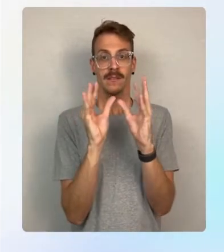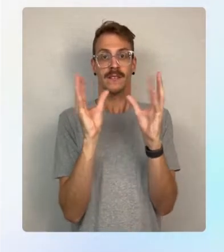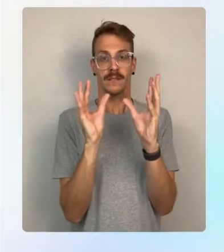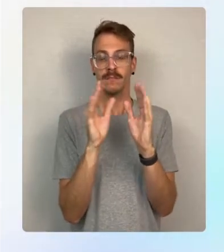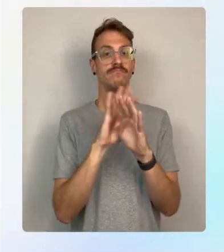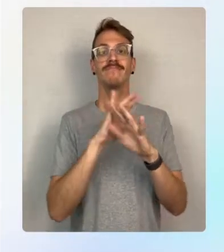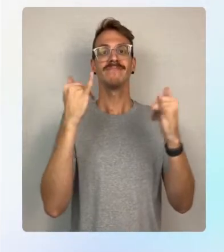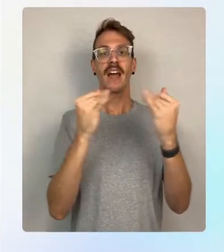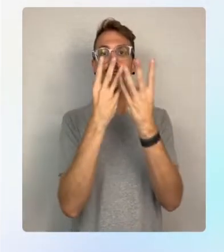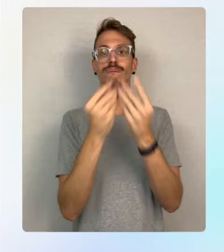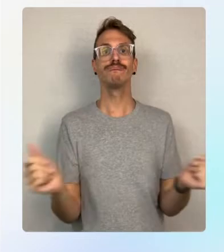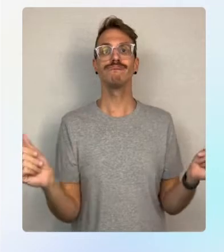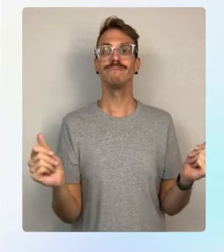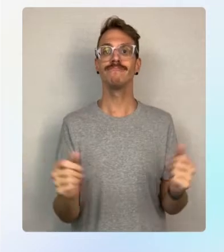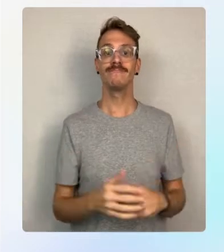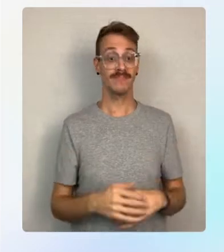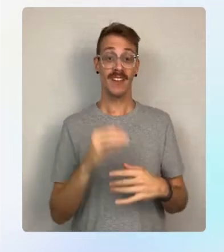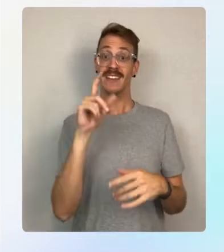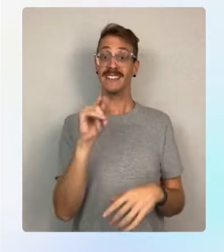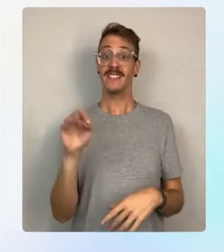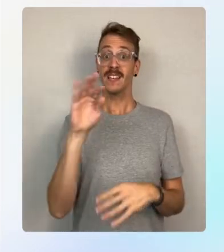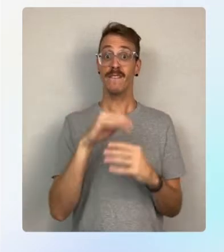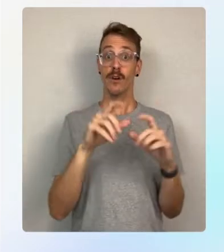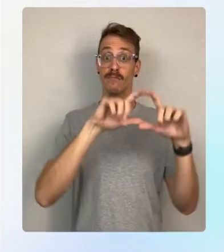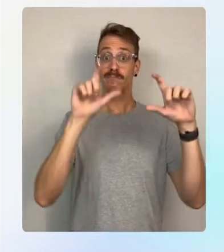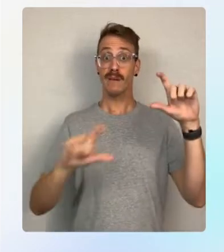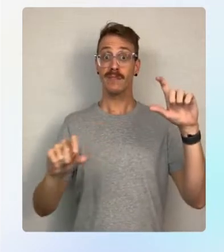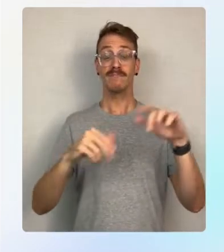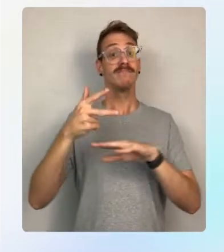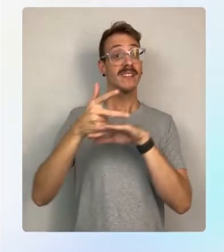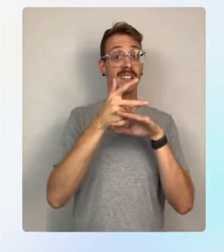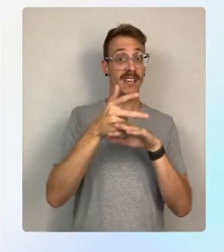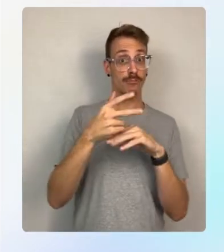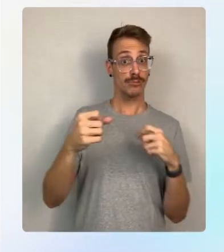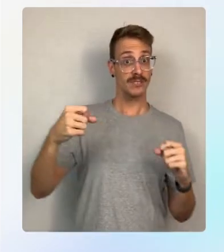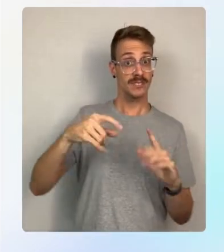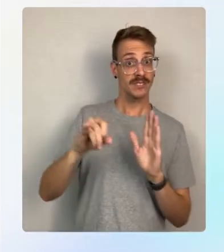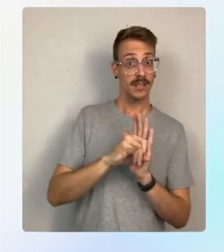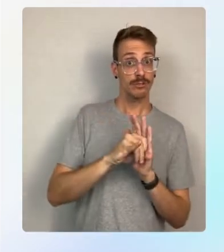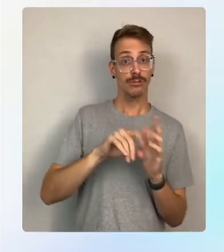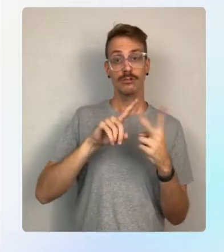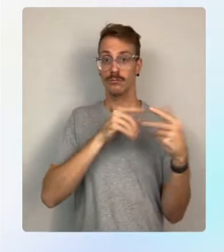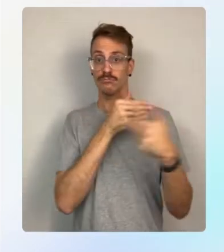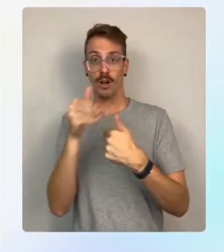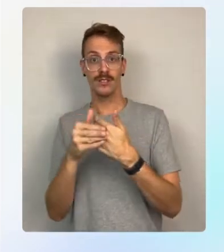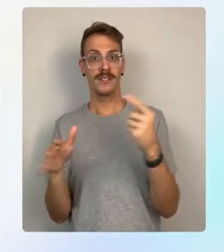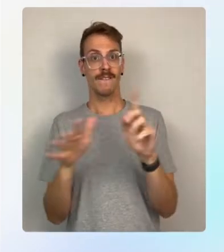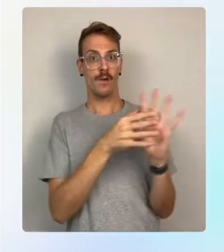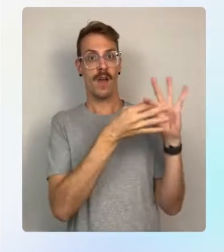In our ETFR pipeline, the camera sensors and the processing are fully synced